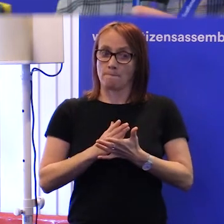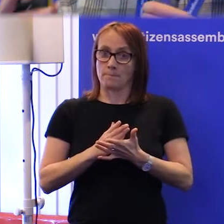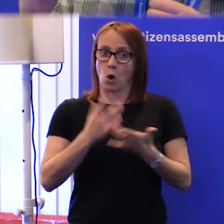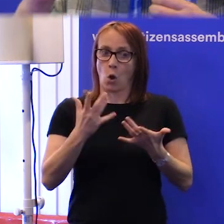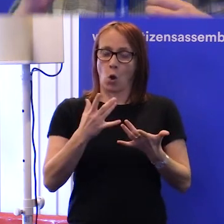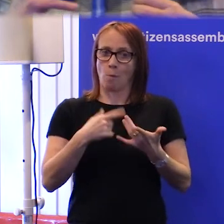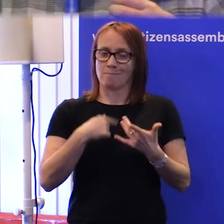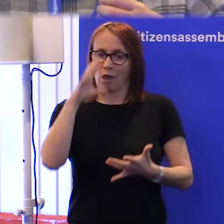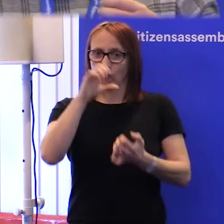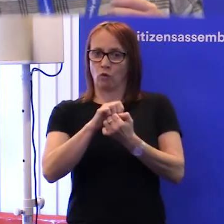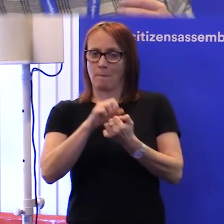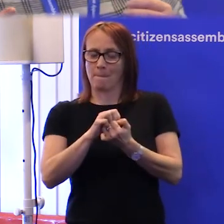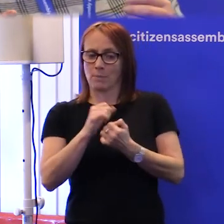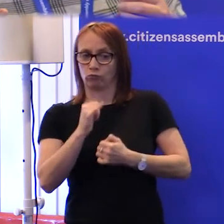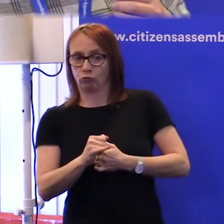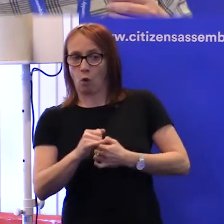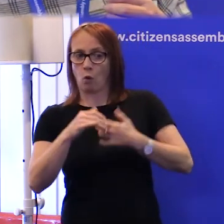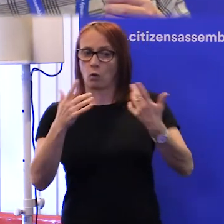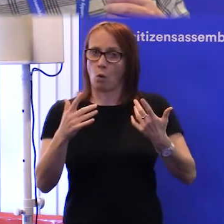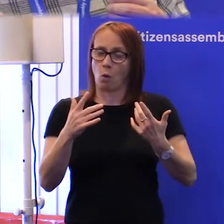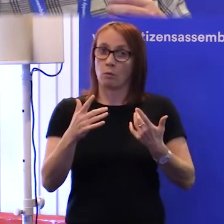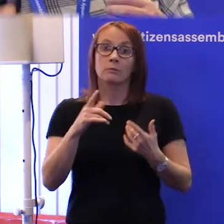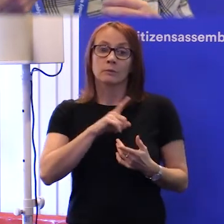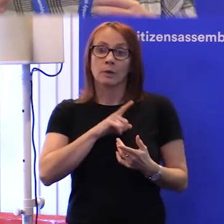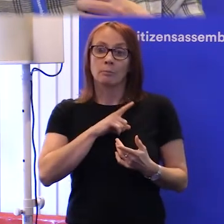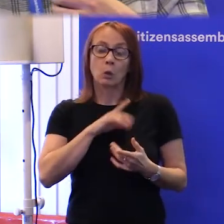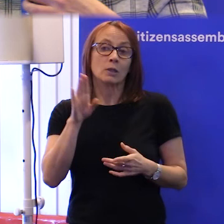even though we might be listening to the same thing we're not necessarily always